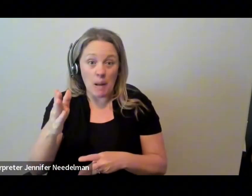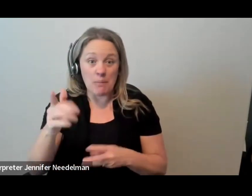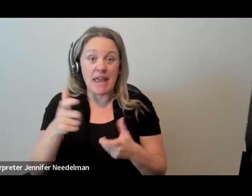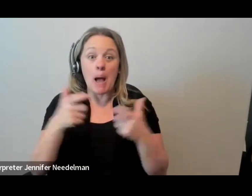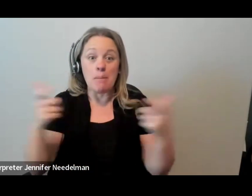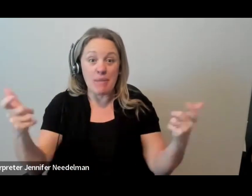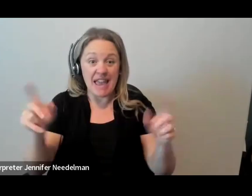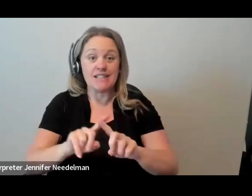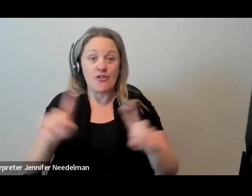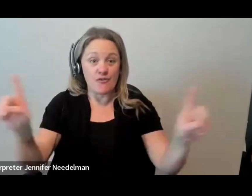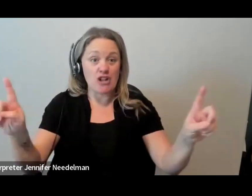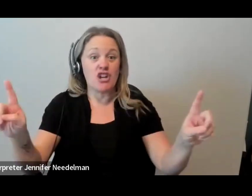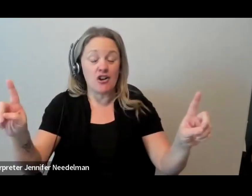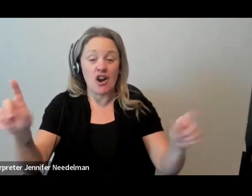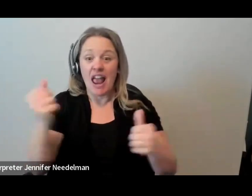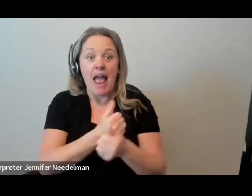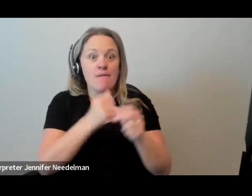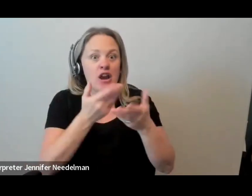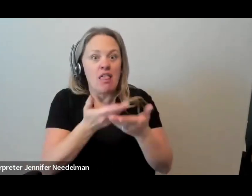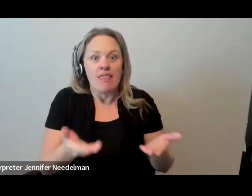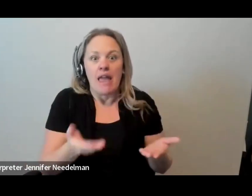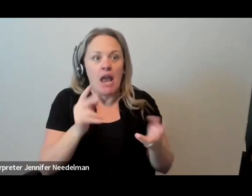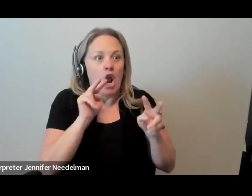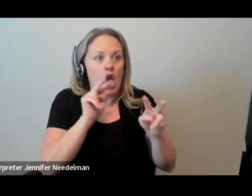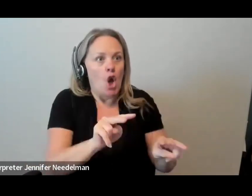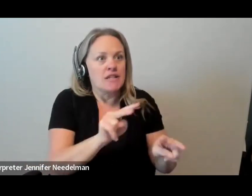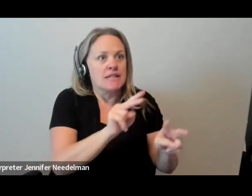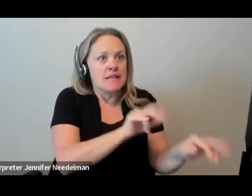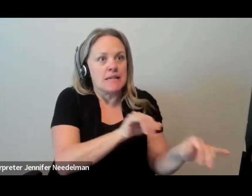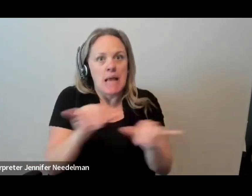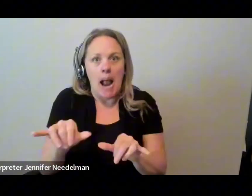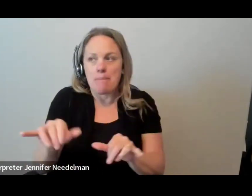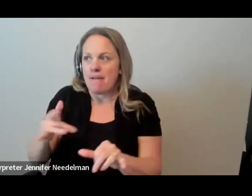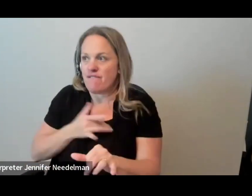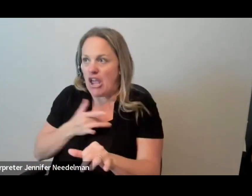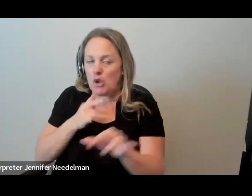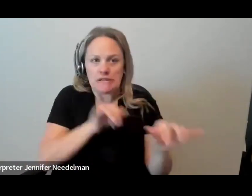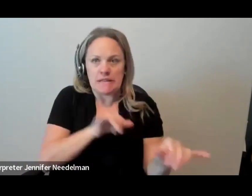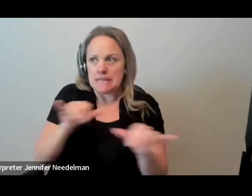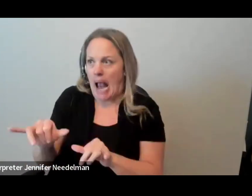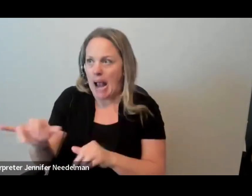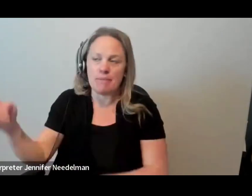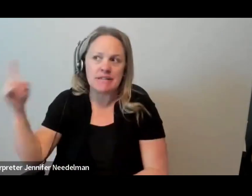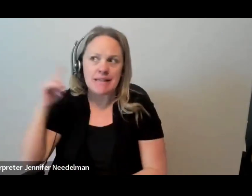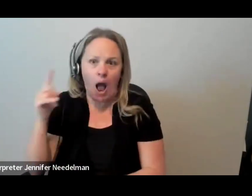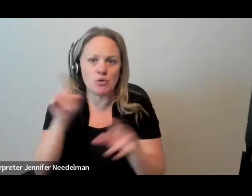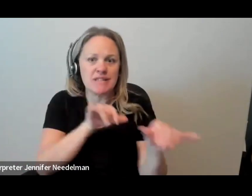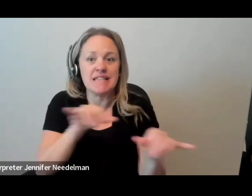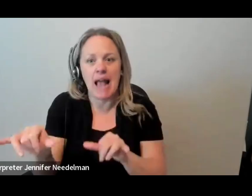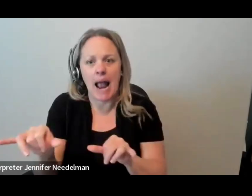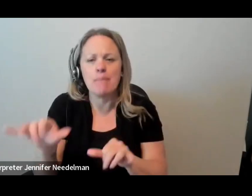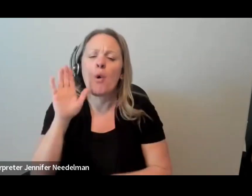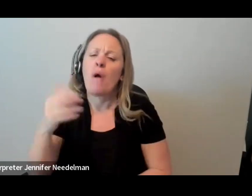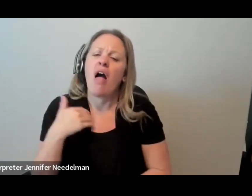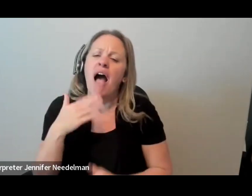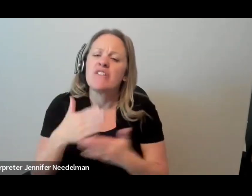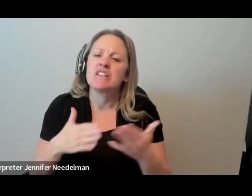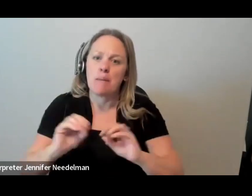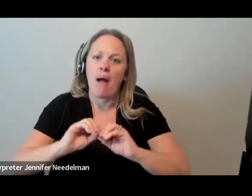when everything starts to sound the same or look the same or feel the same, the there will be some glaring obvious points when it doesn't.